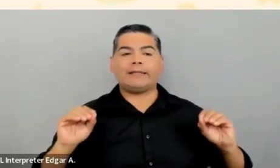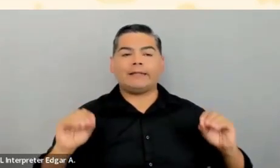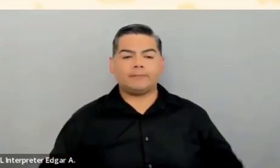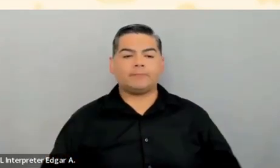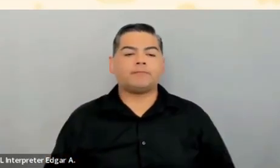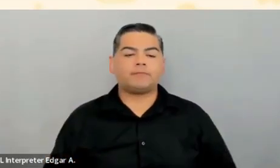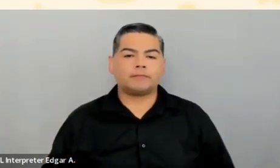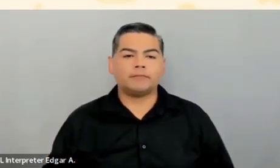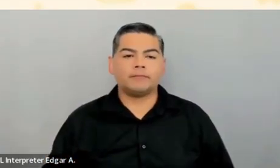So that is not good.